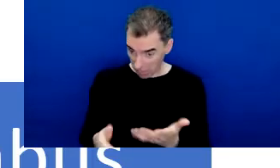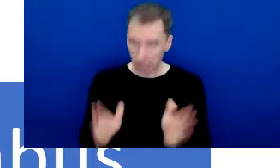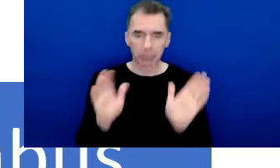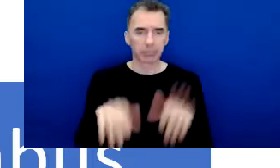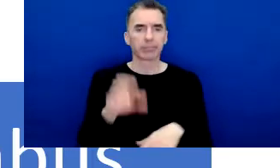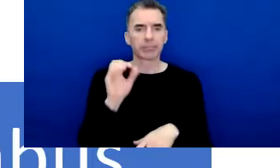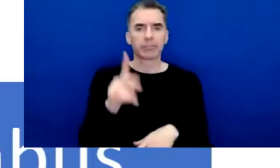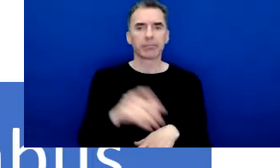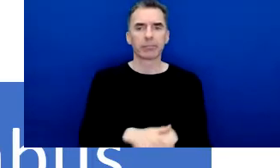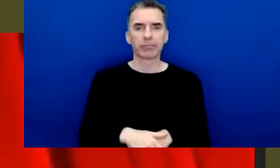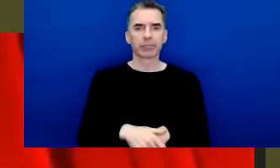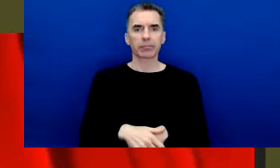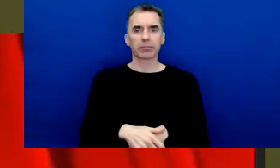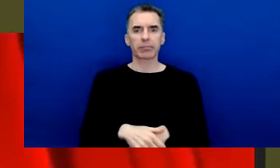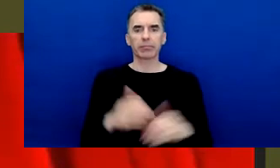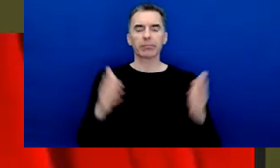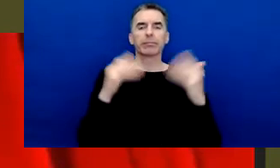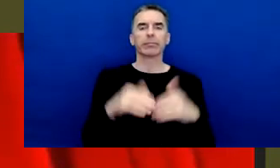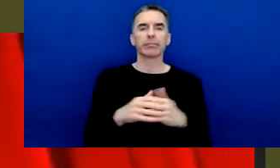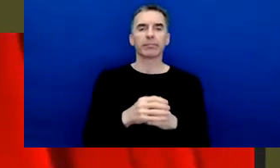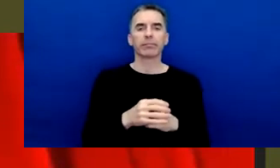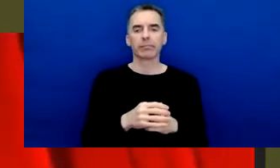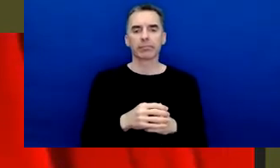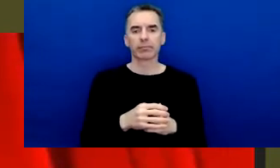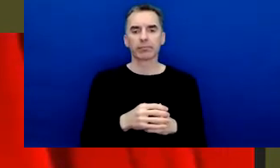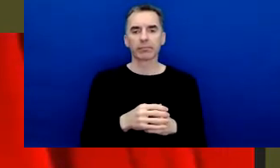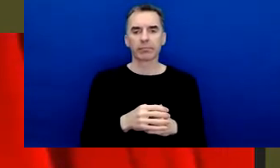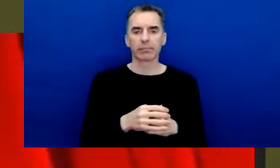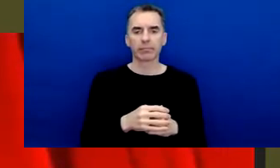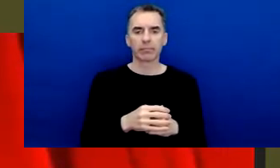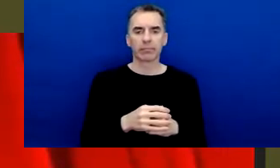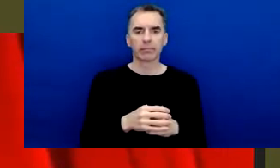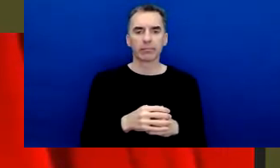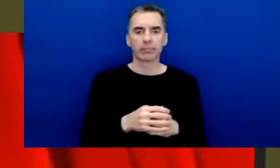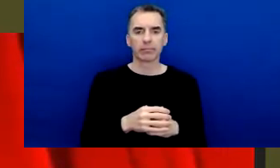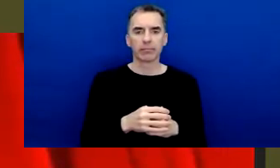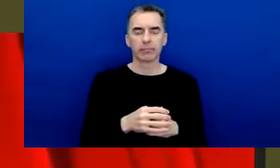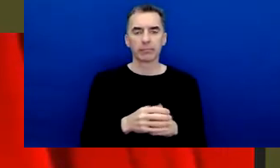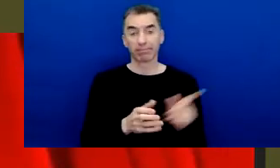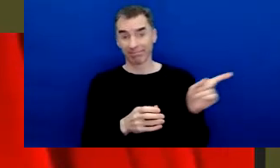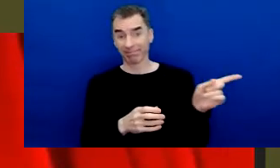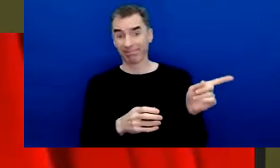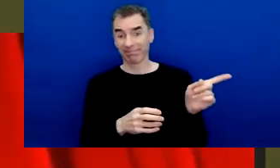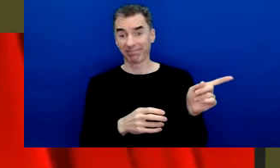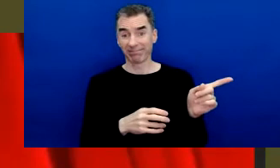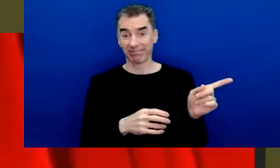so this next slide I have and then I'll let Sean talk